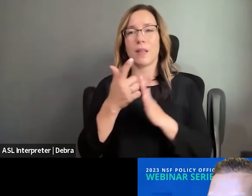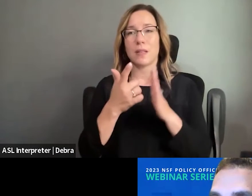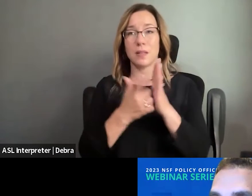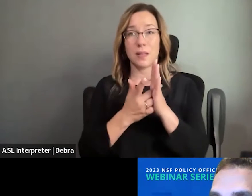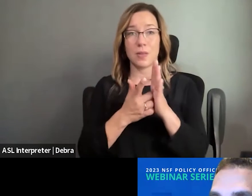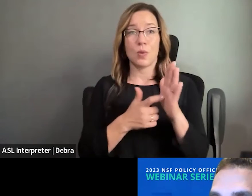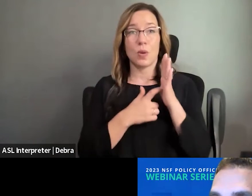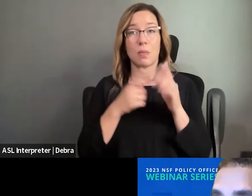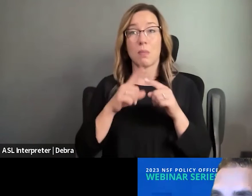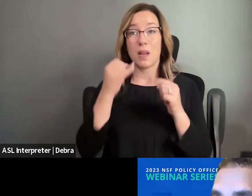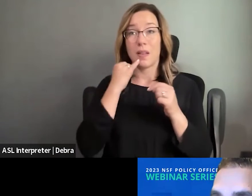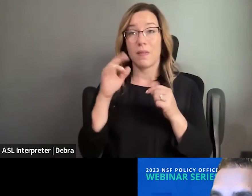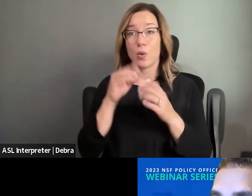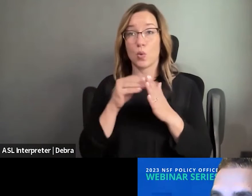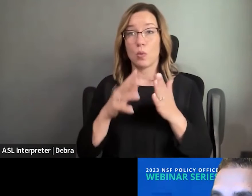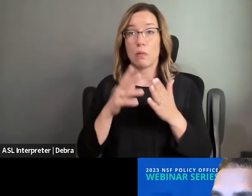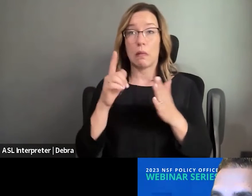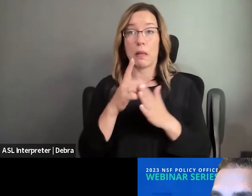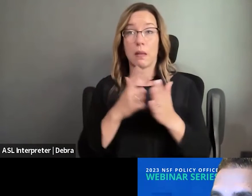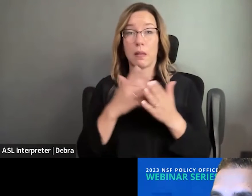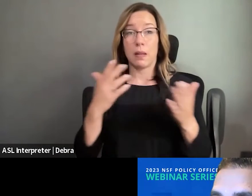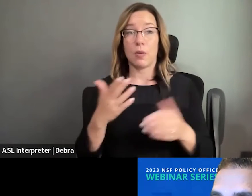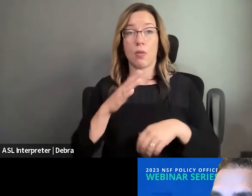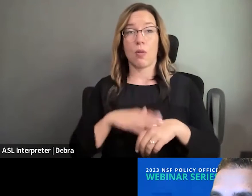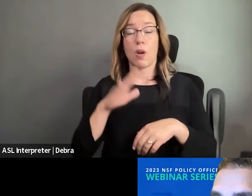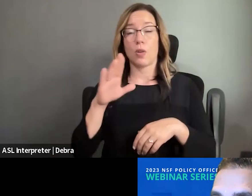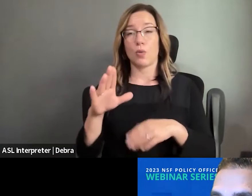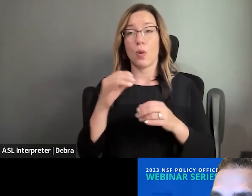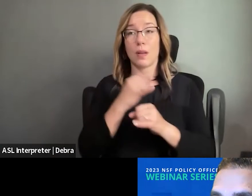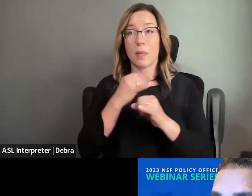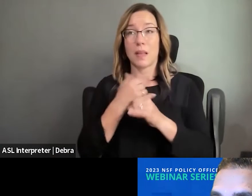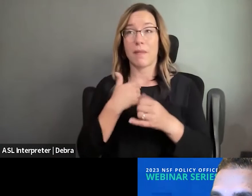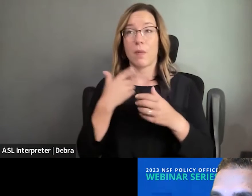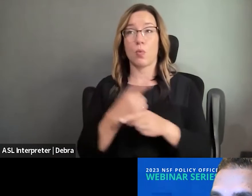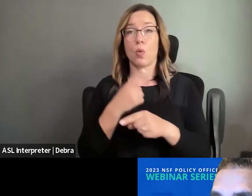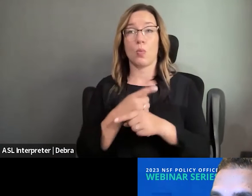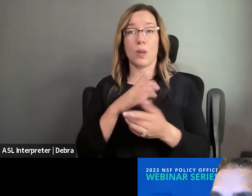is legally here on your campus, has the appropriate documentation which we don't look at,